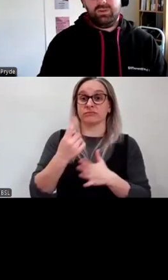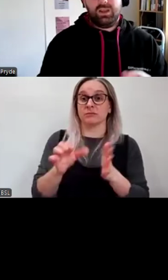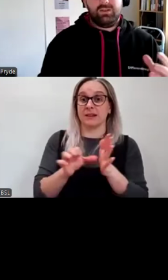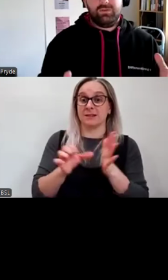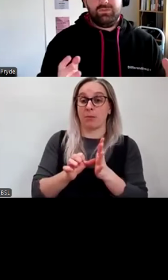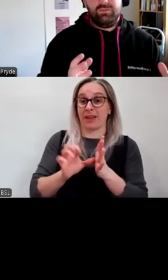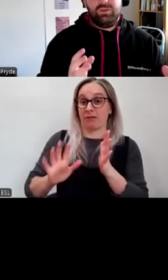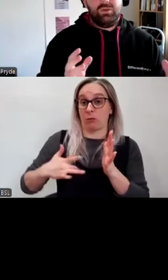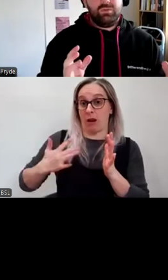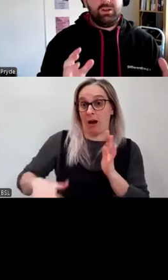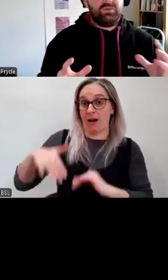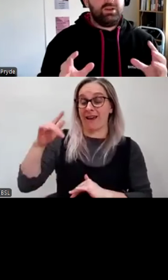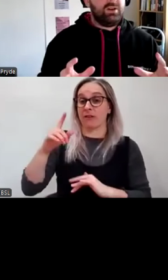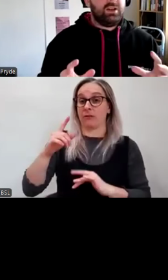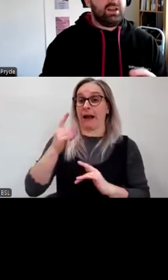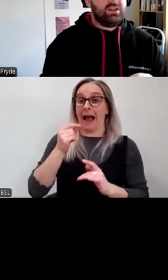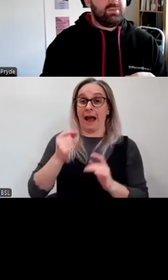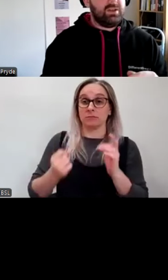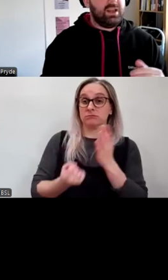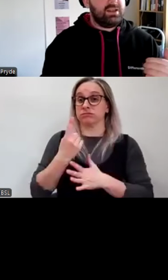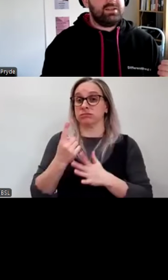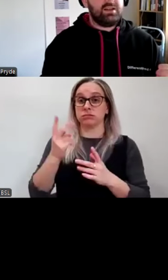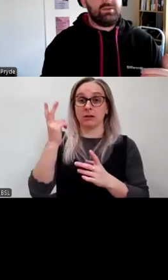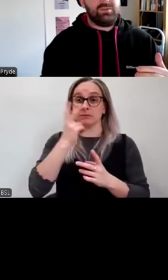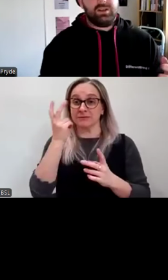Now that we know roughly what a hidden impairment is and also